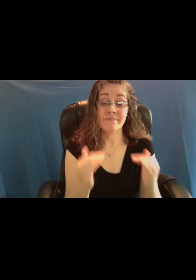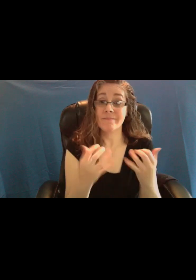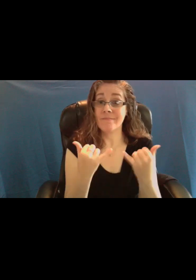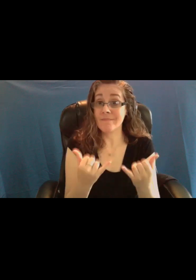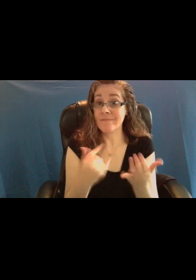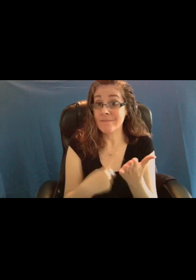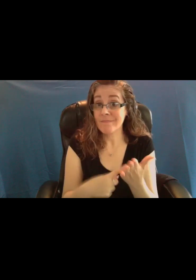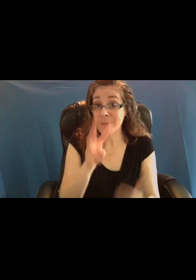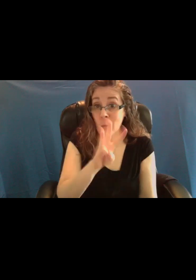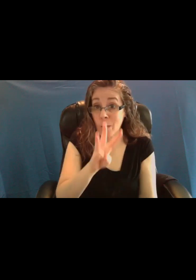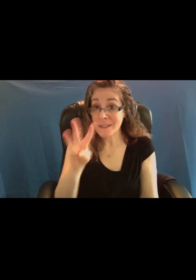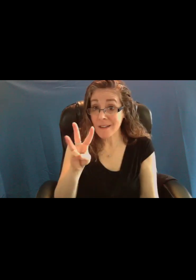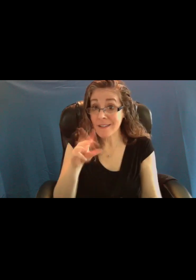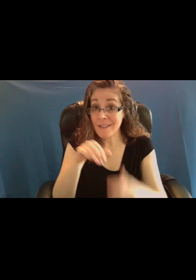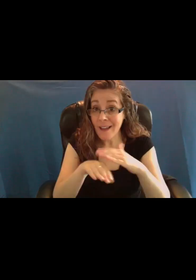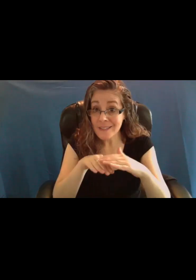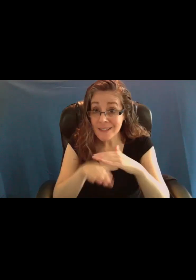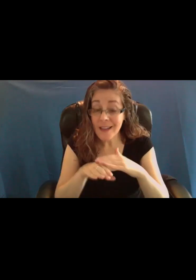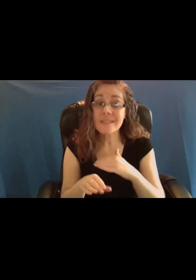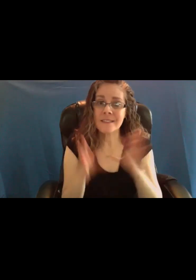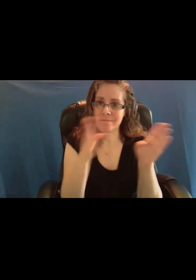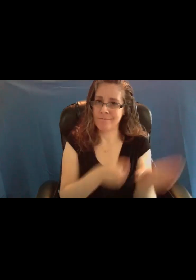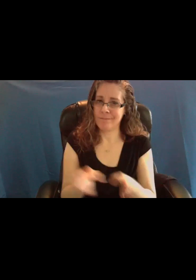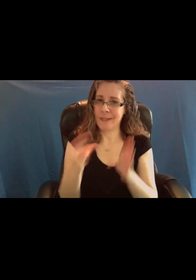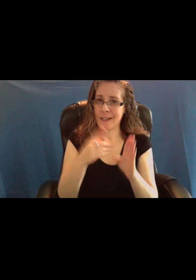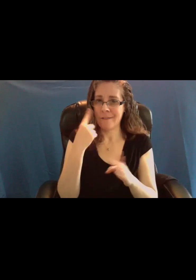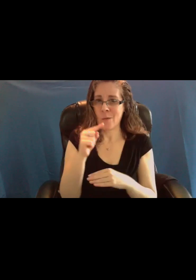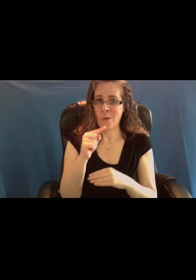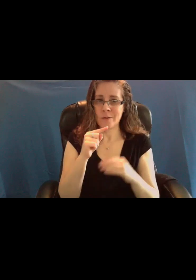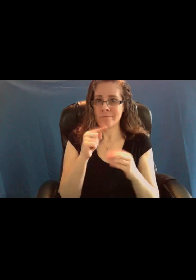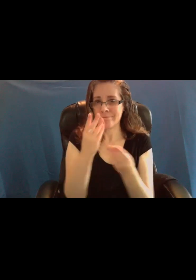accessibility and planning for effective communication. So, it is the